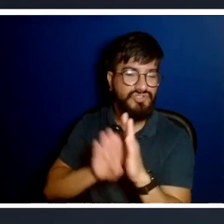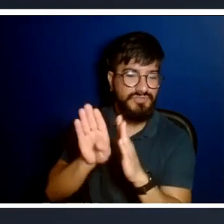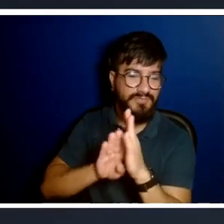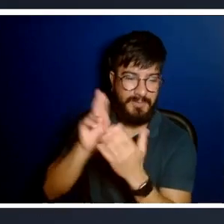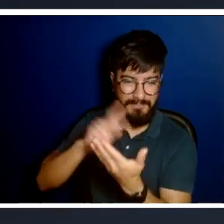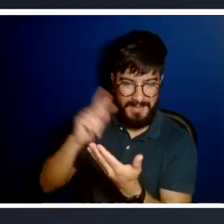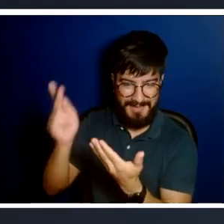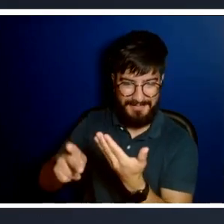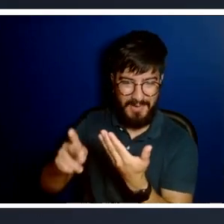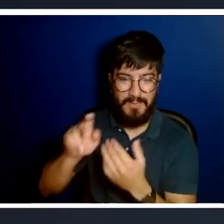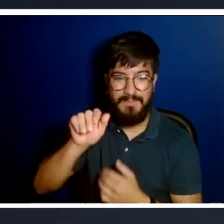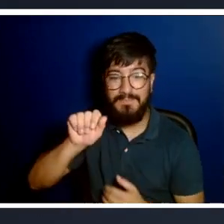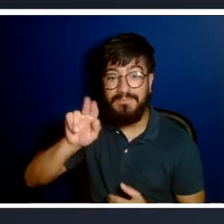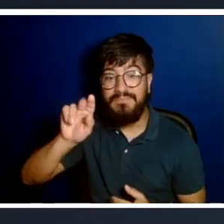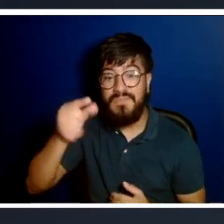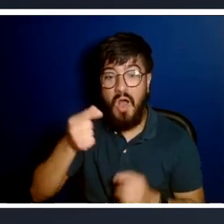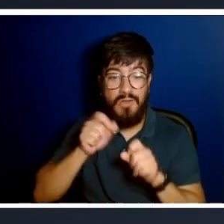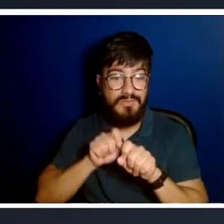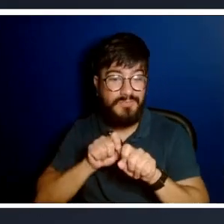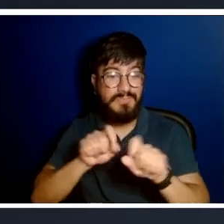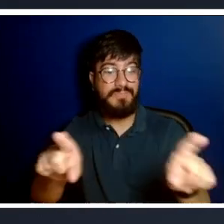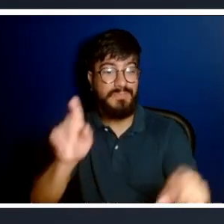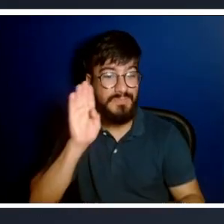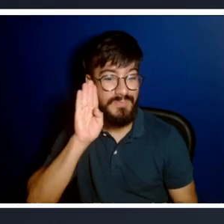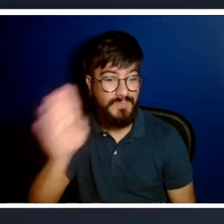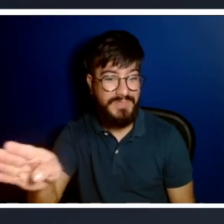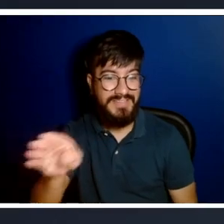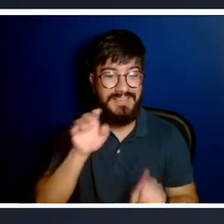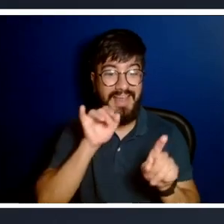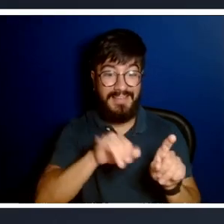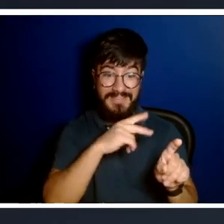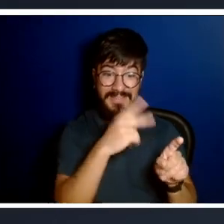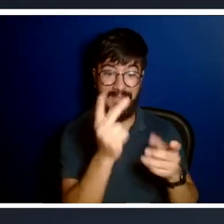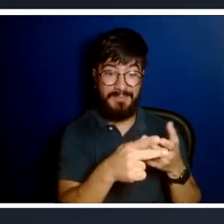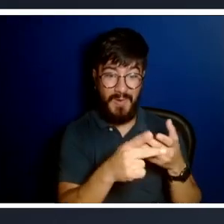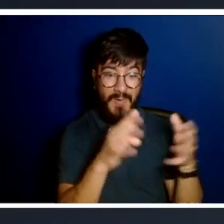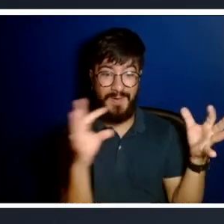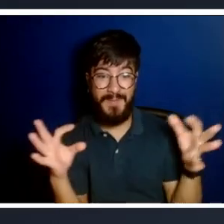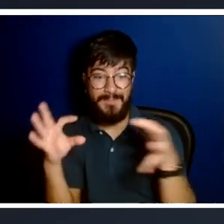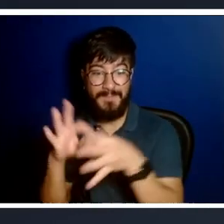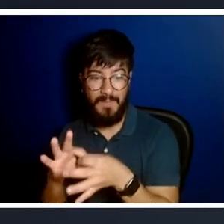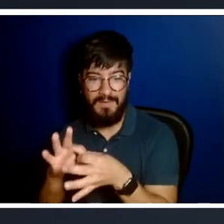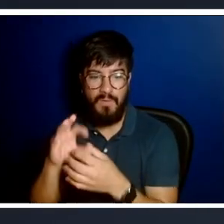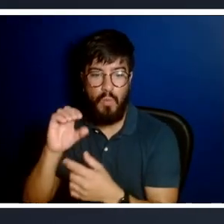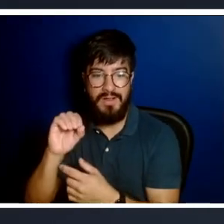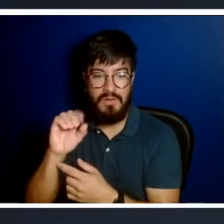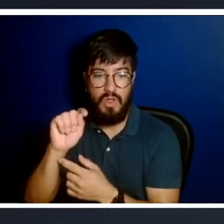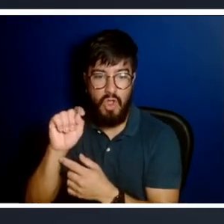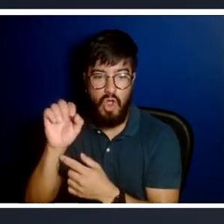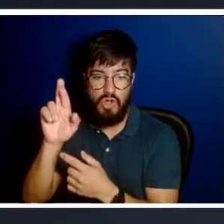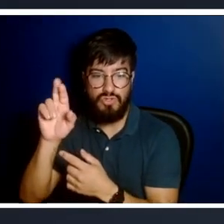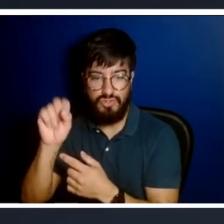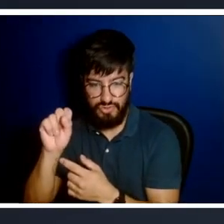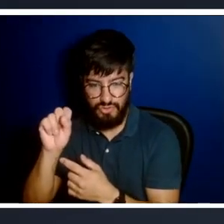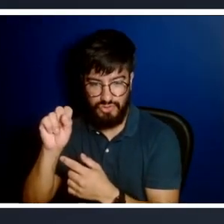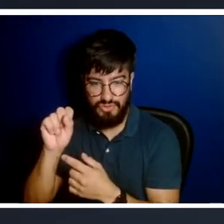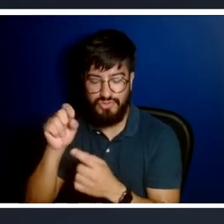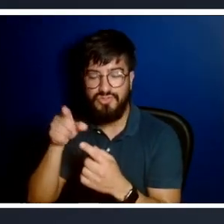with our OTTER program which will be in October. So, professional development is in August,